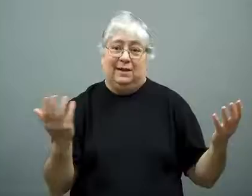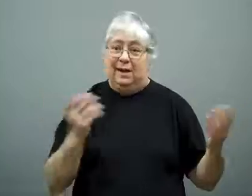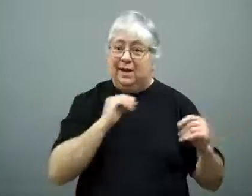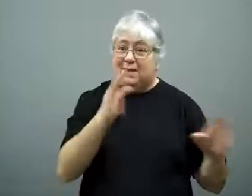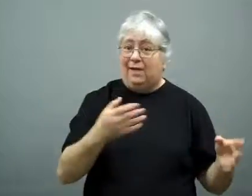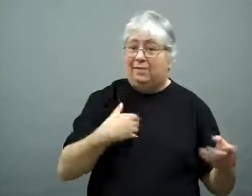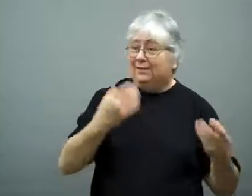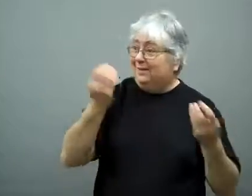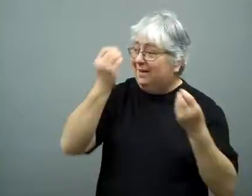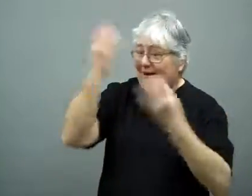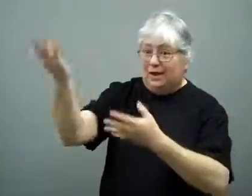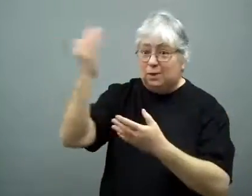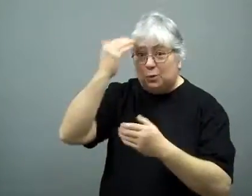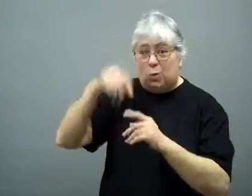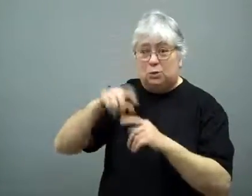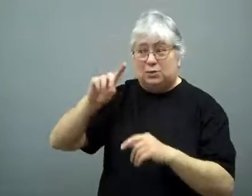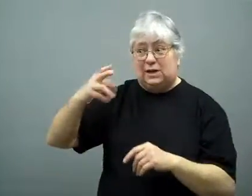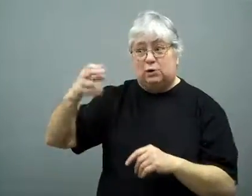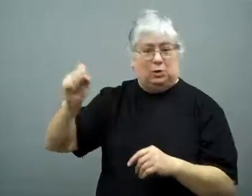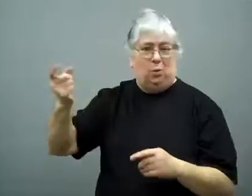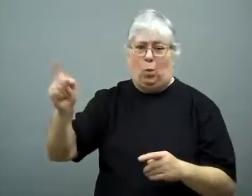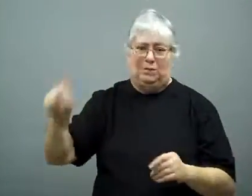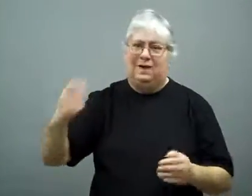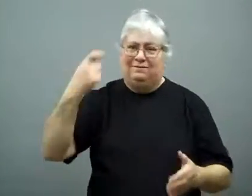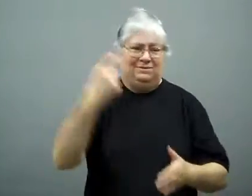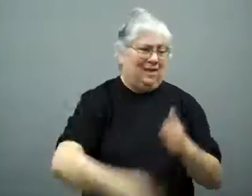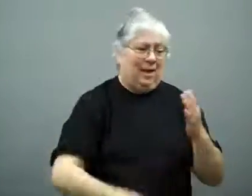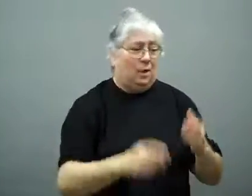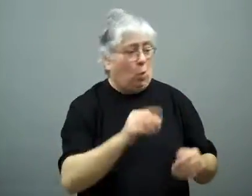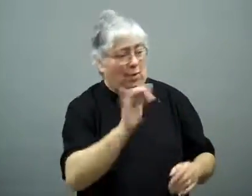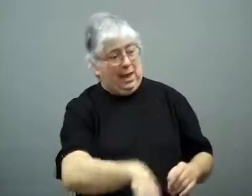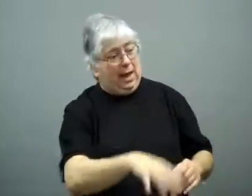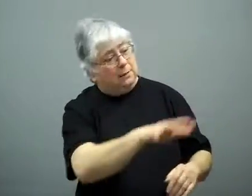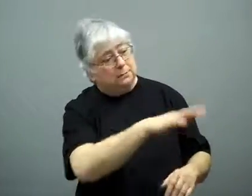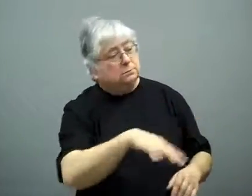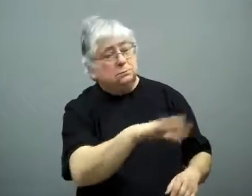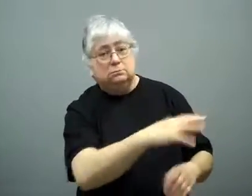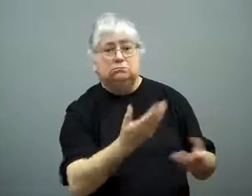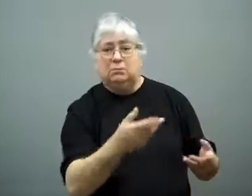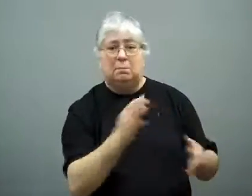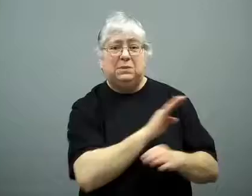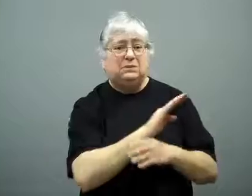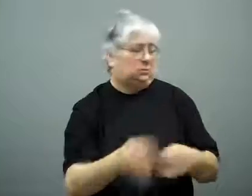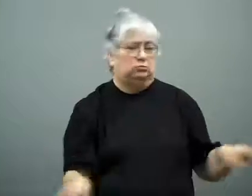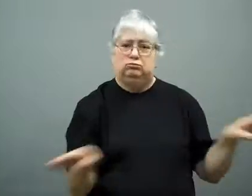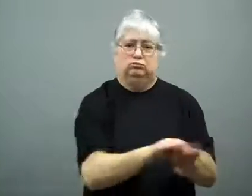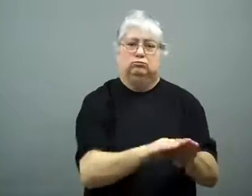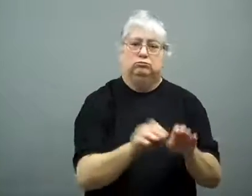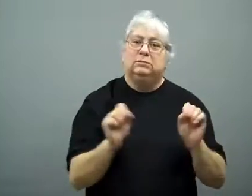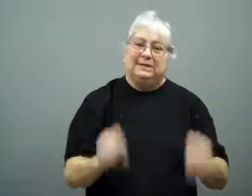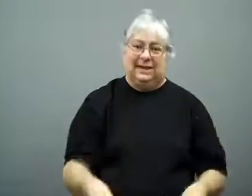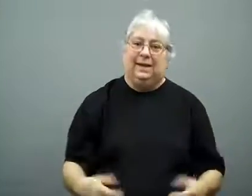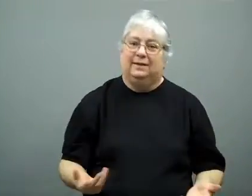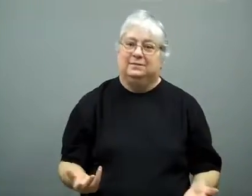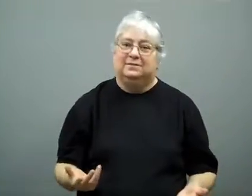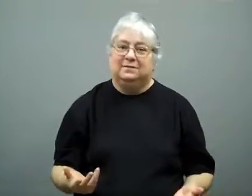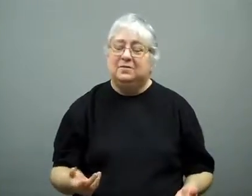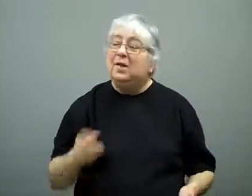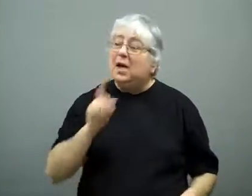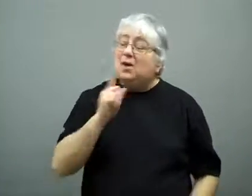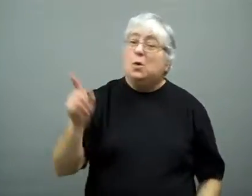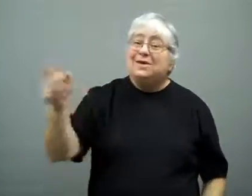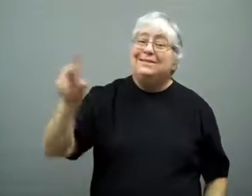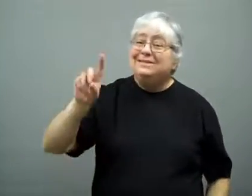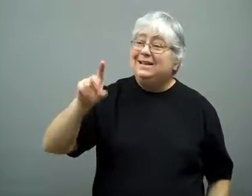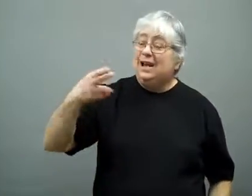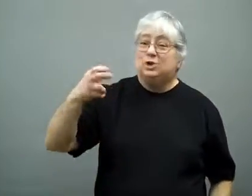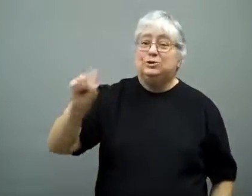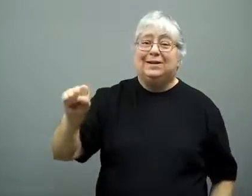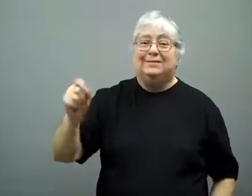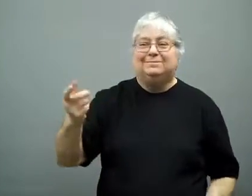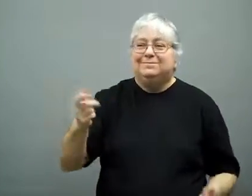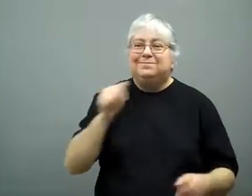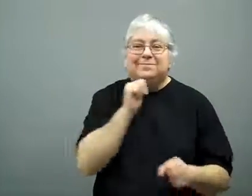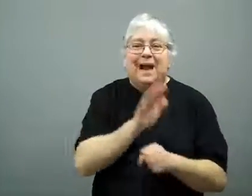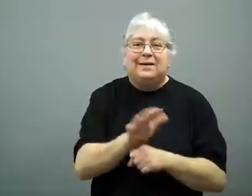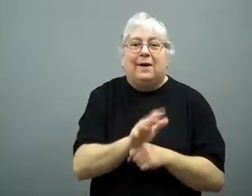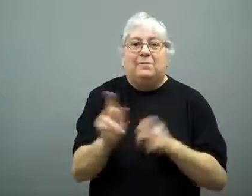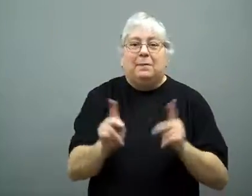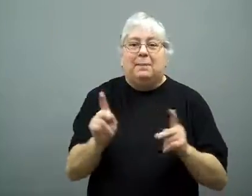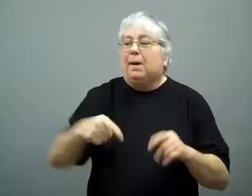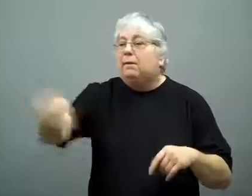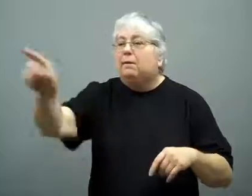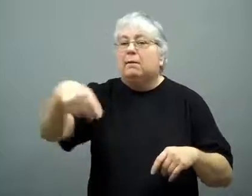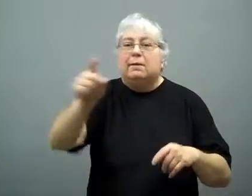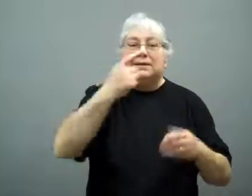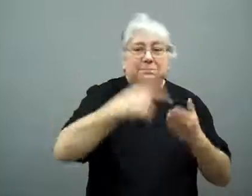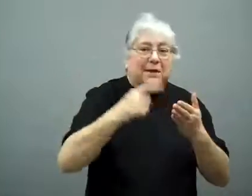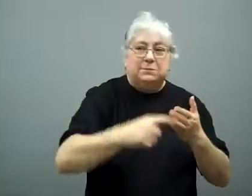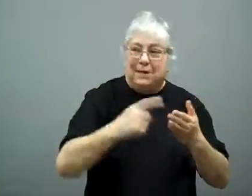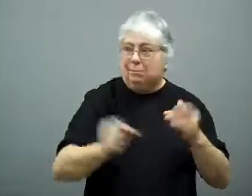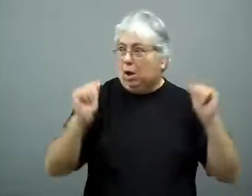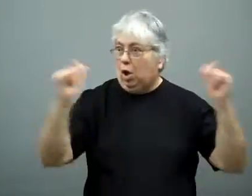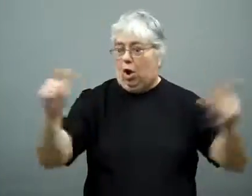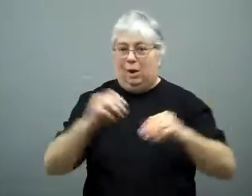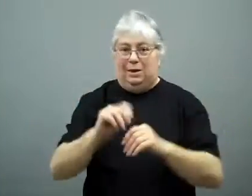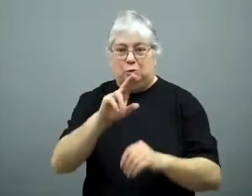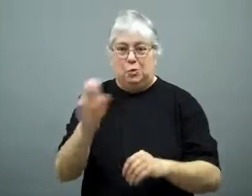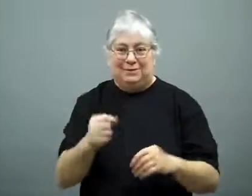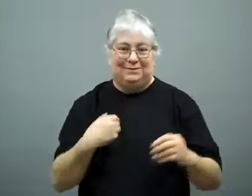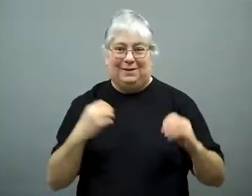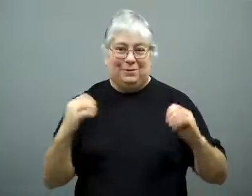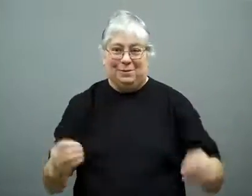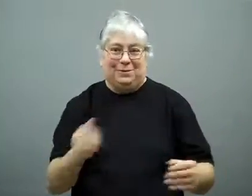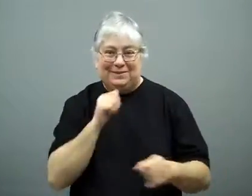Failure to notify the DHS can result in a fine or the closure of the business.